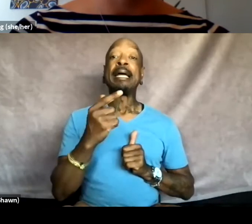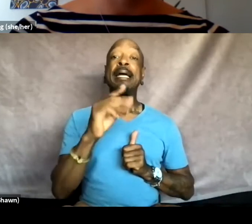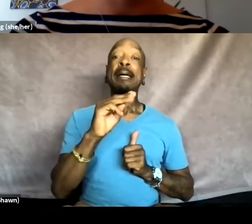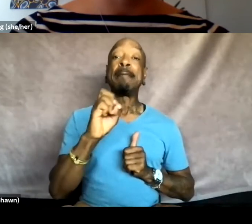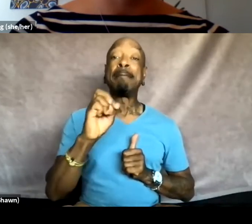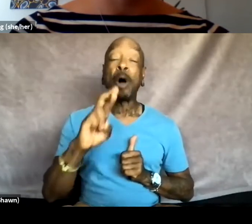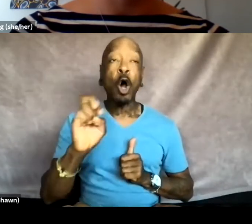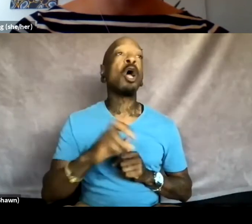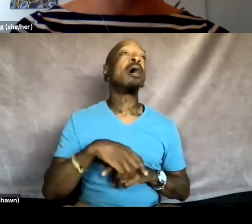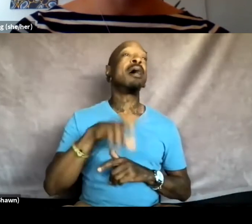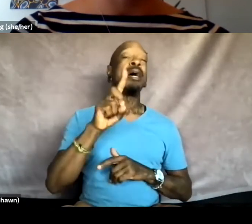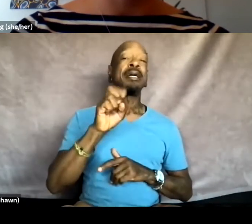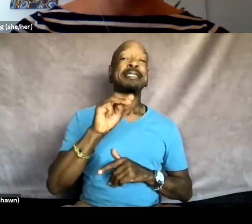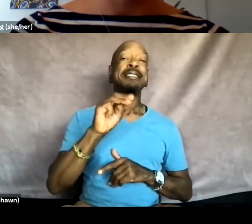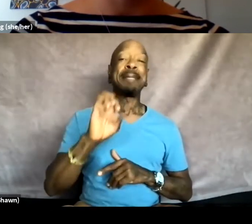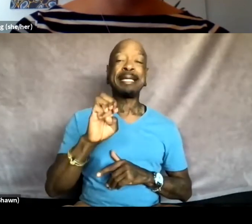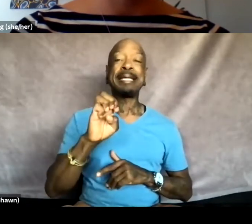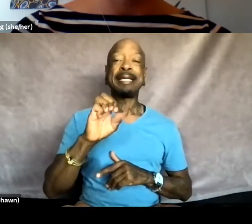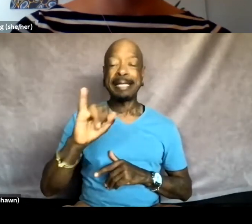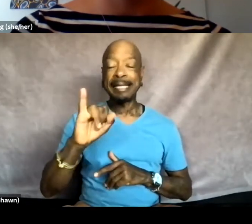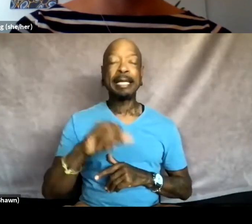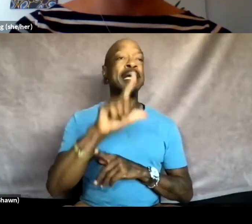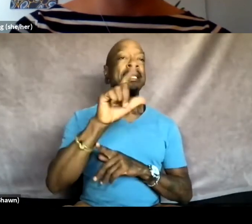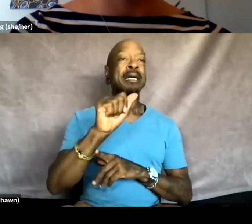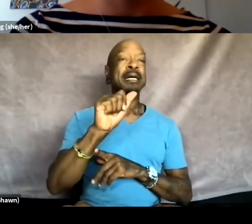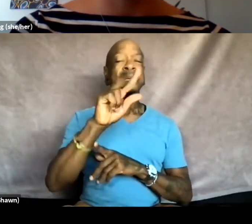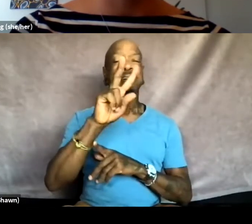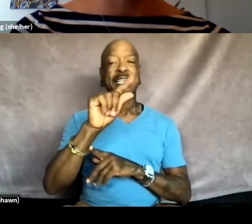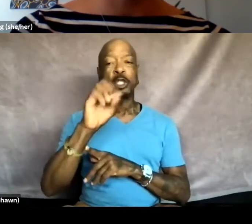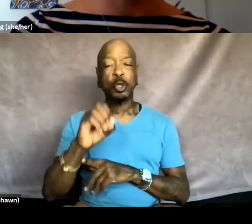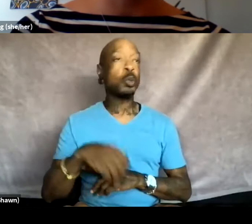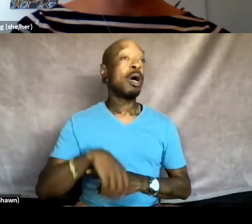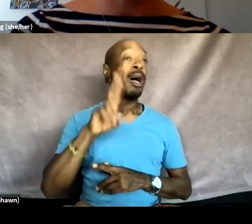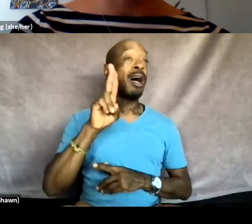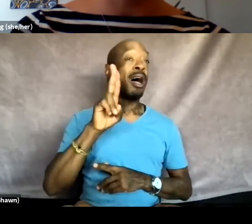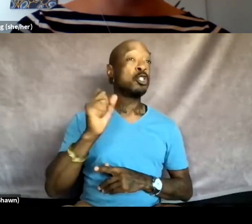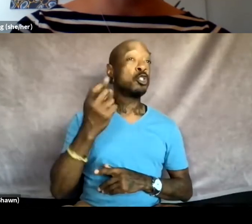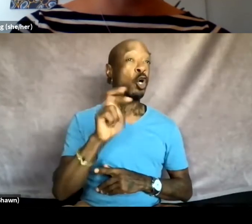Keah Brown: I love Usher still I'm one of those I love us I think he's so talented um